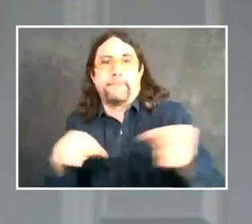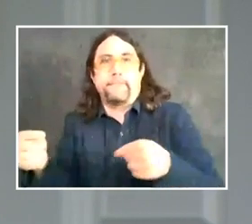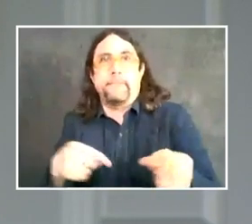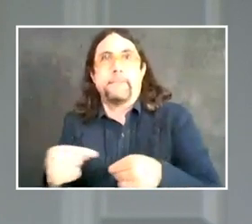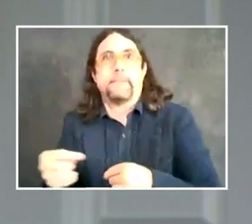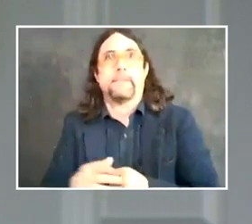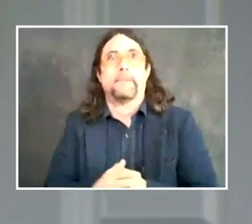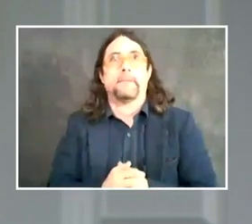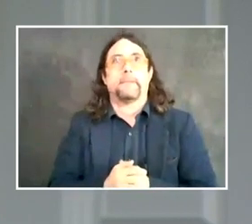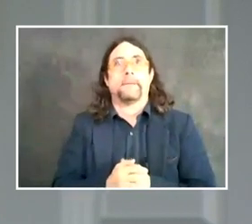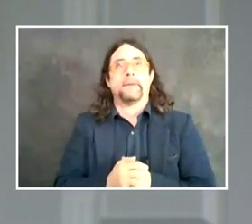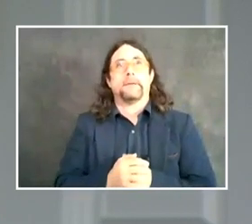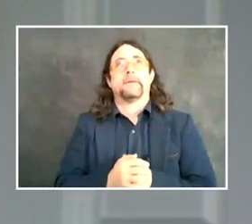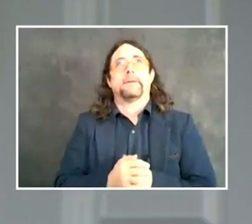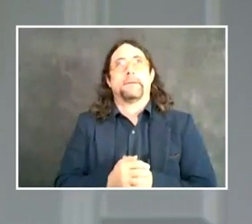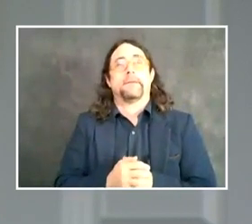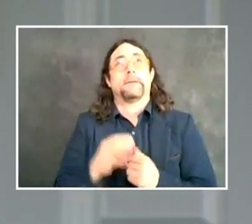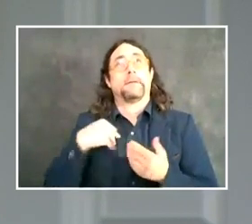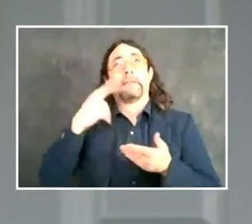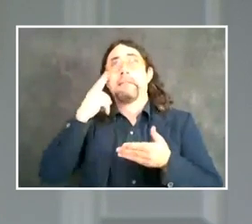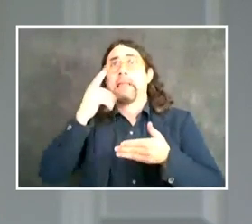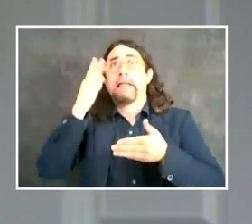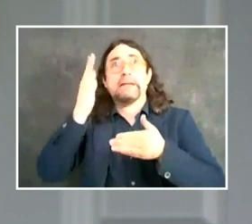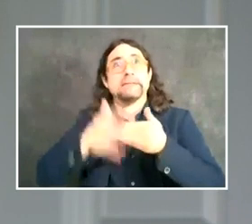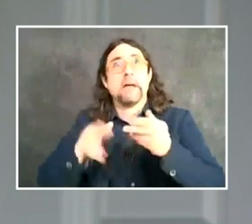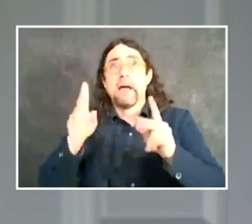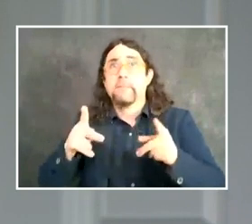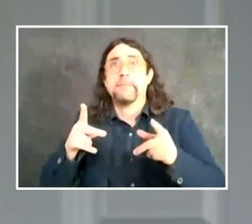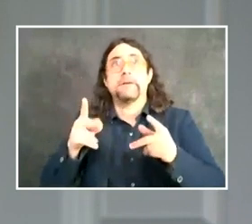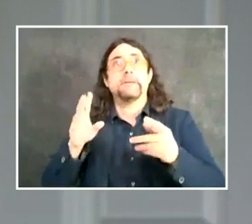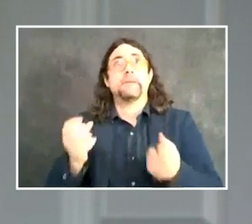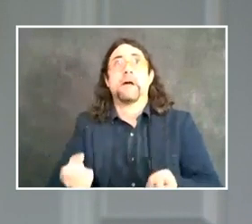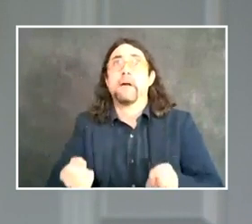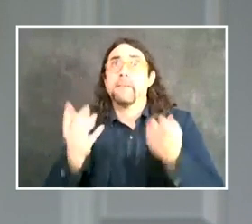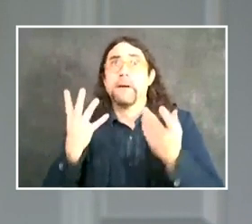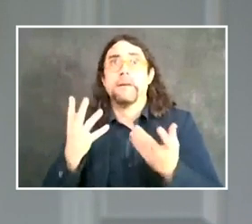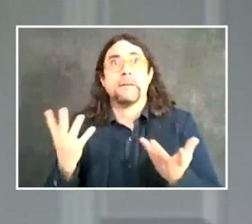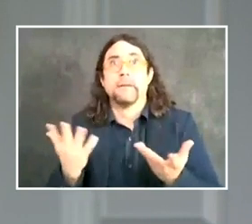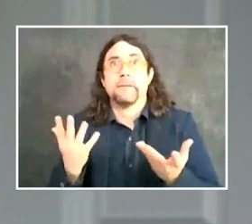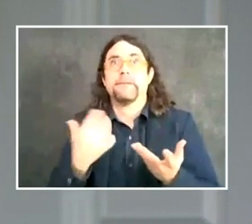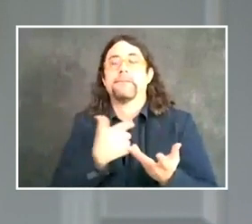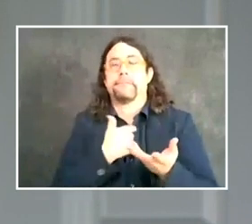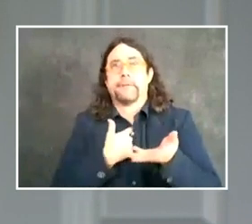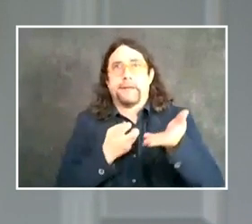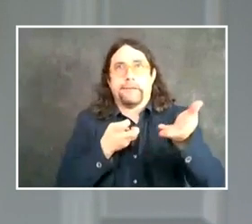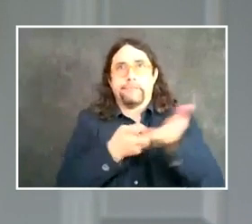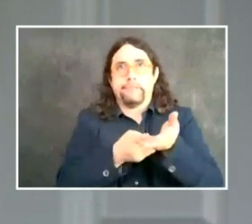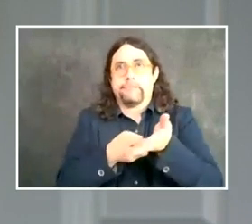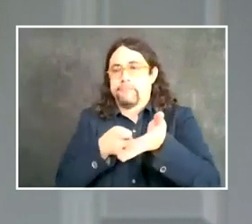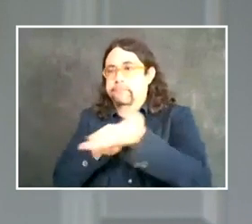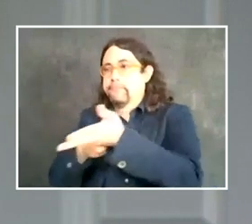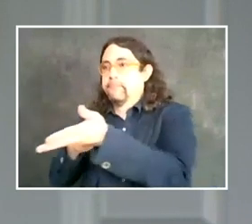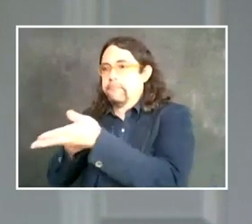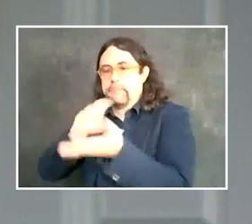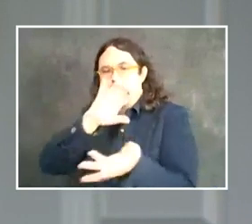IN SHORT TIME, THAT CROWD WAS DISPURSED AND A NUMBER, I THINK THE FINAL TALLY I SAW WAS 12 SUMMONS WERE ISSUED FOR A